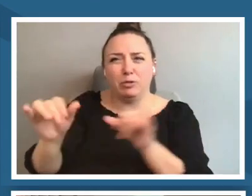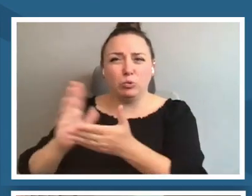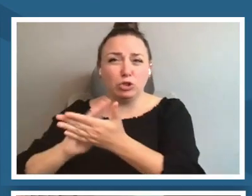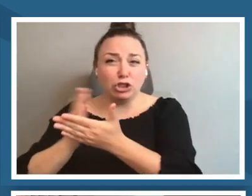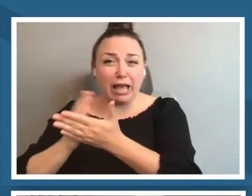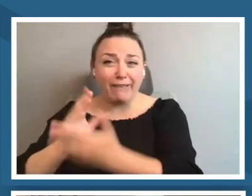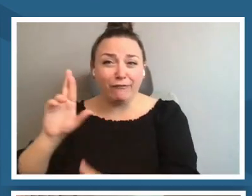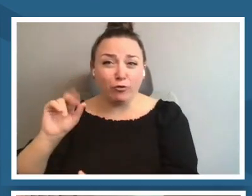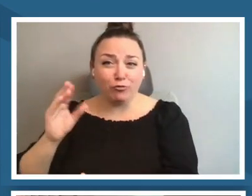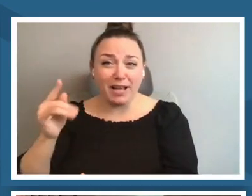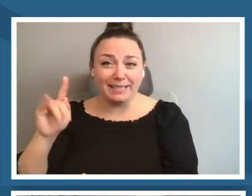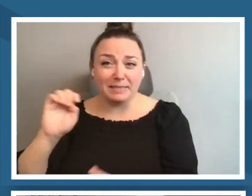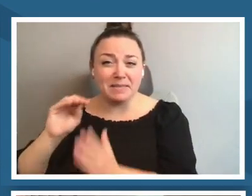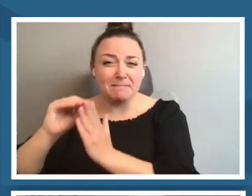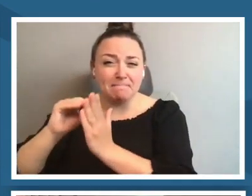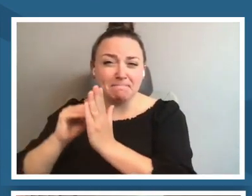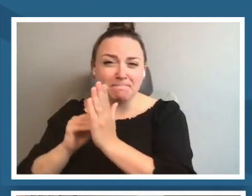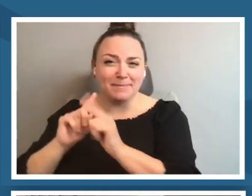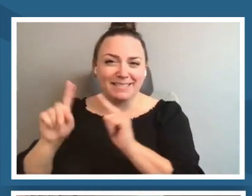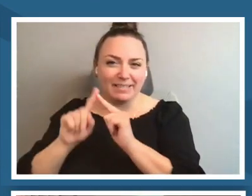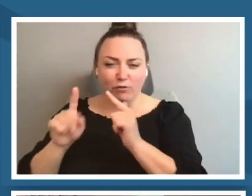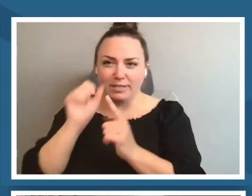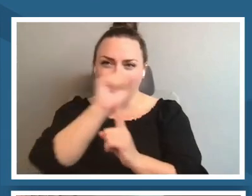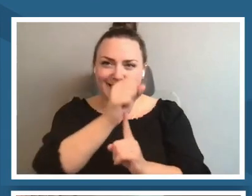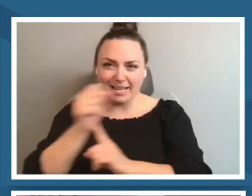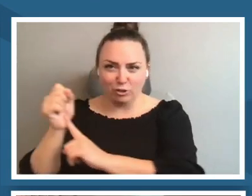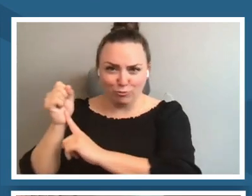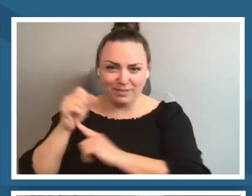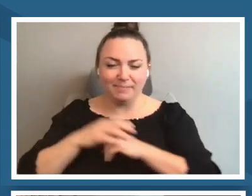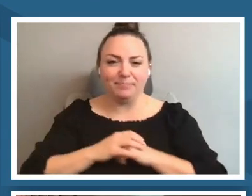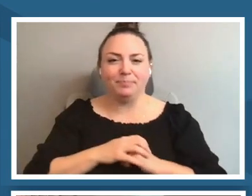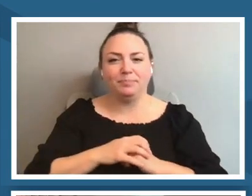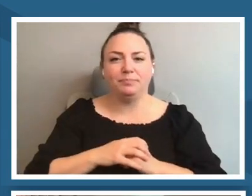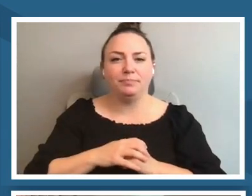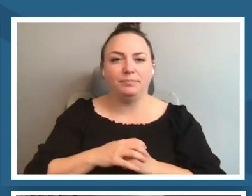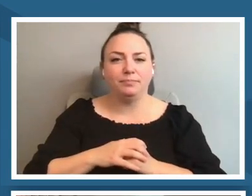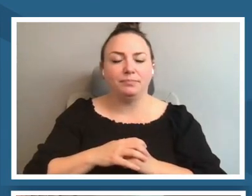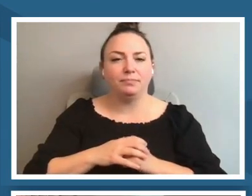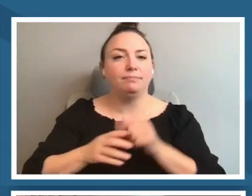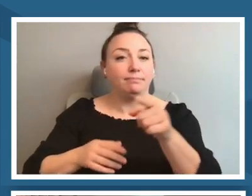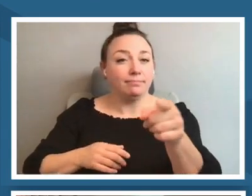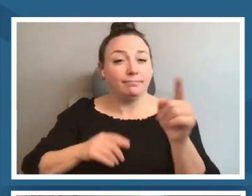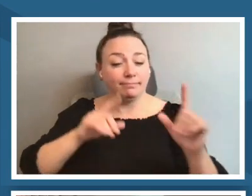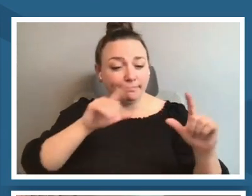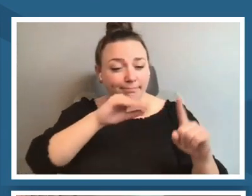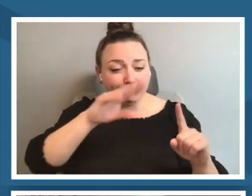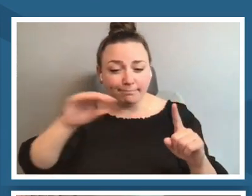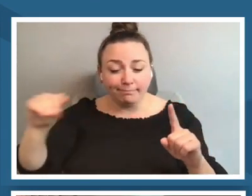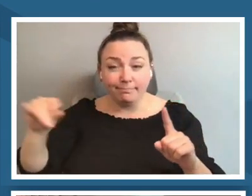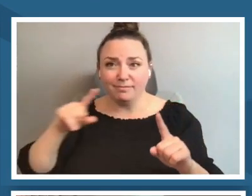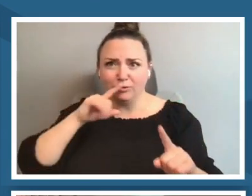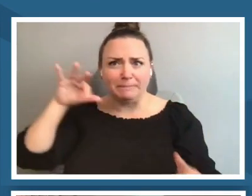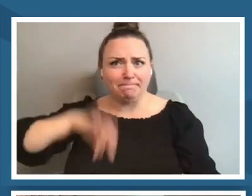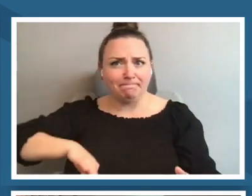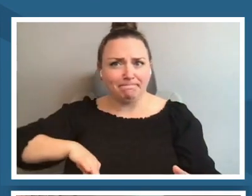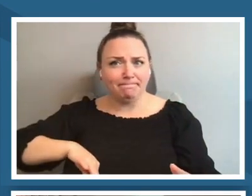stages interestingly while this was very useful for us as a technique